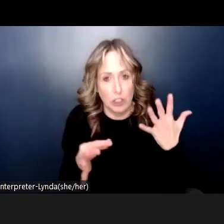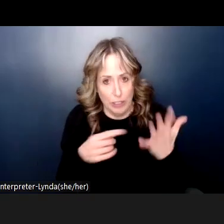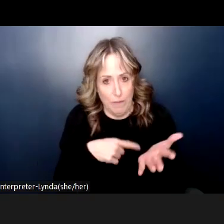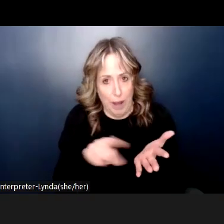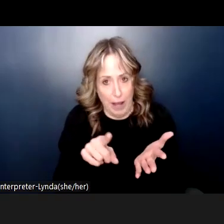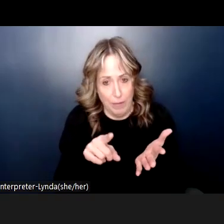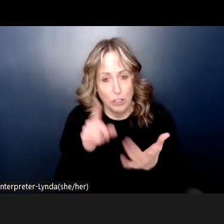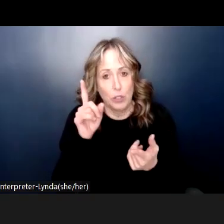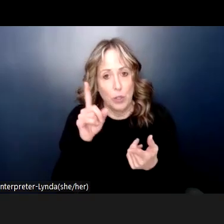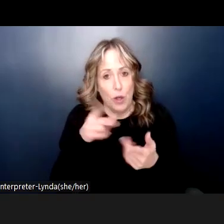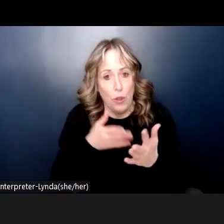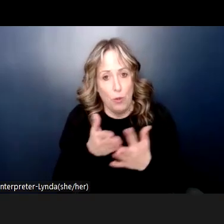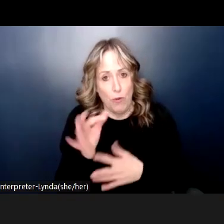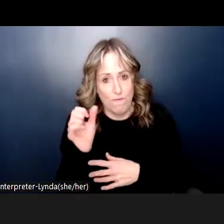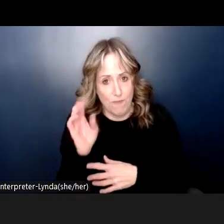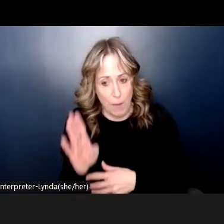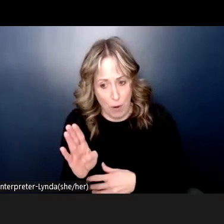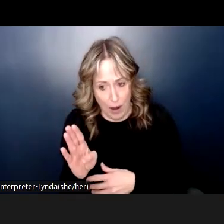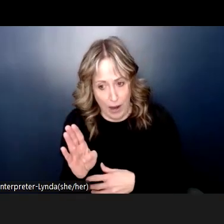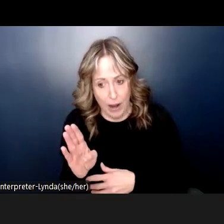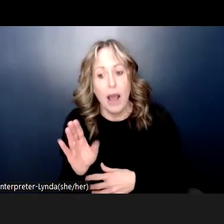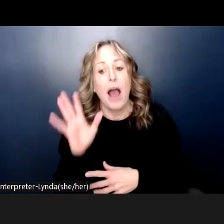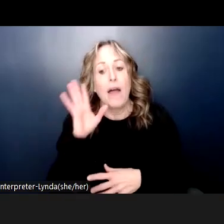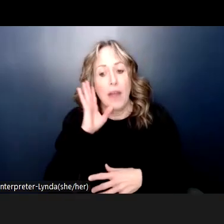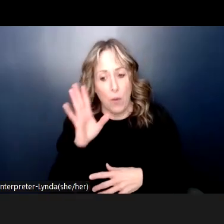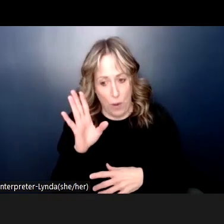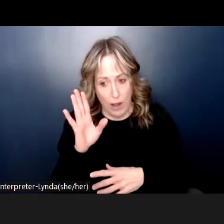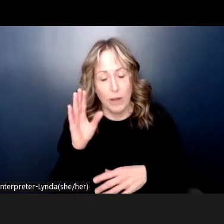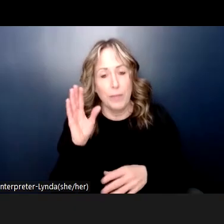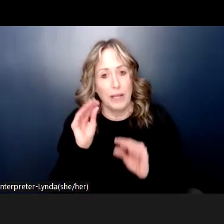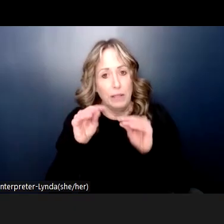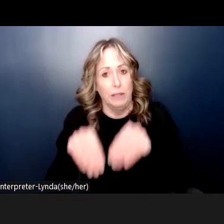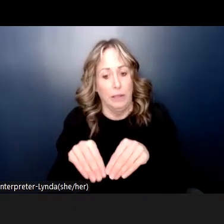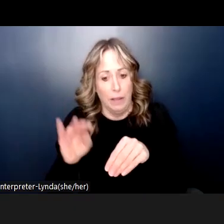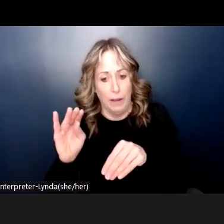And those payments would be expected to be in the bank on the 17th of February.